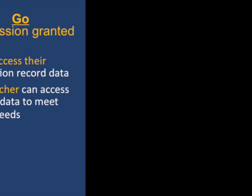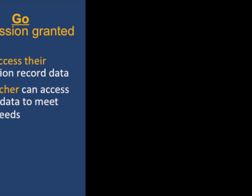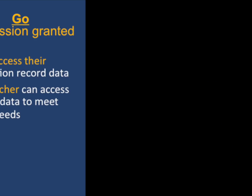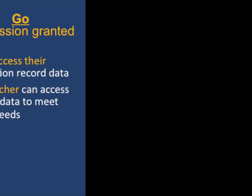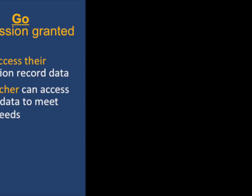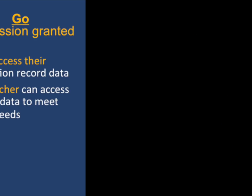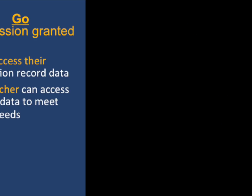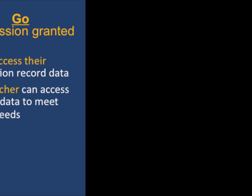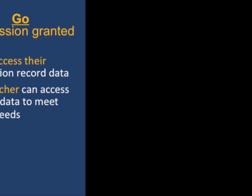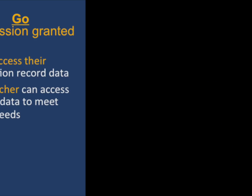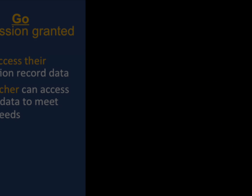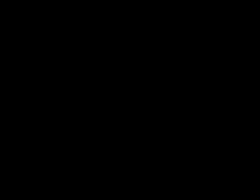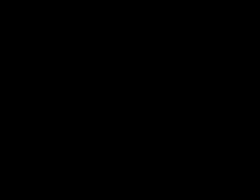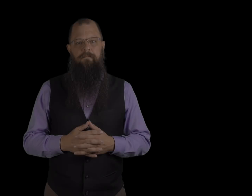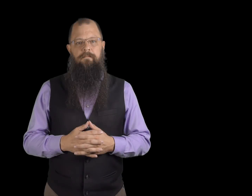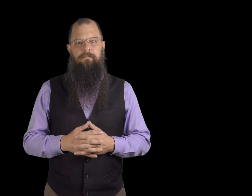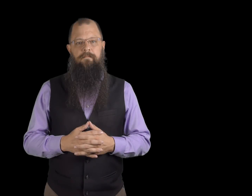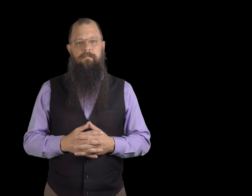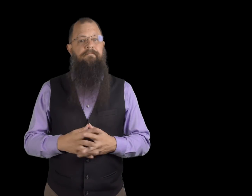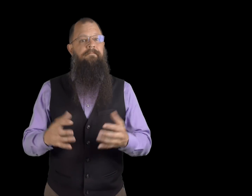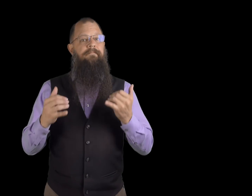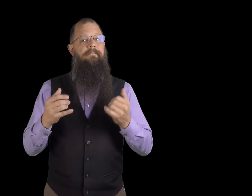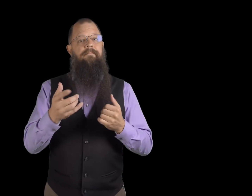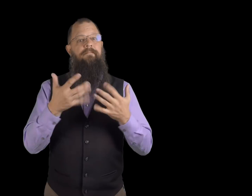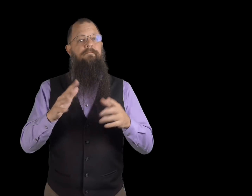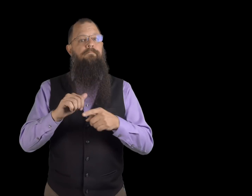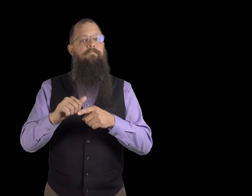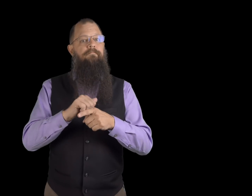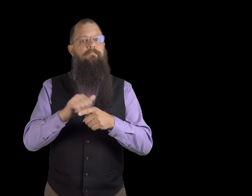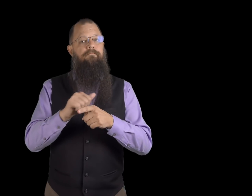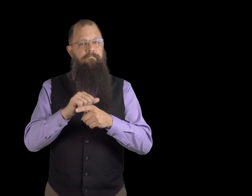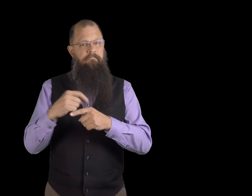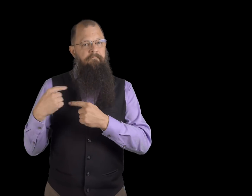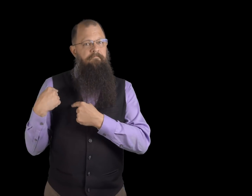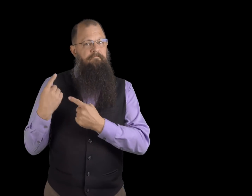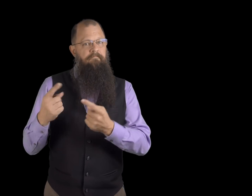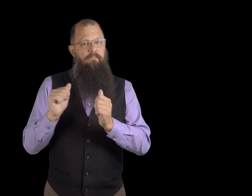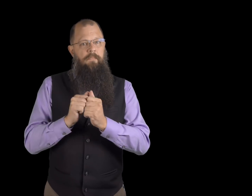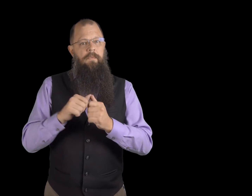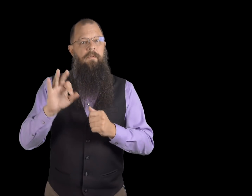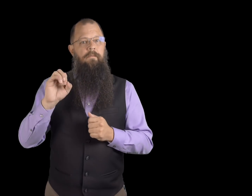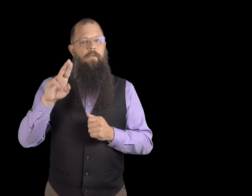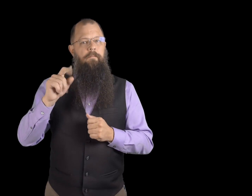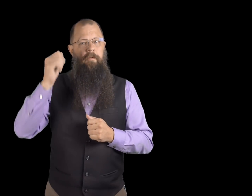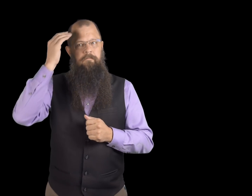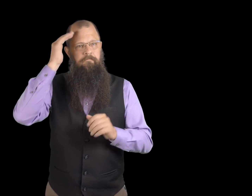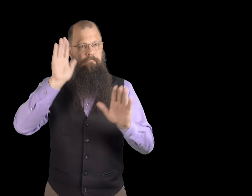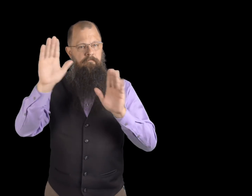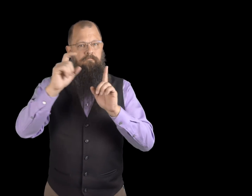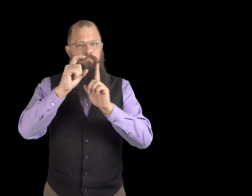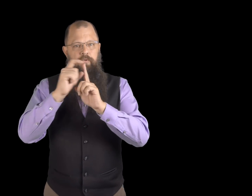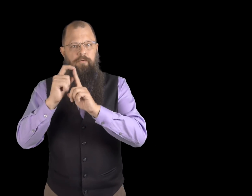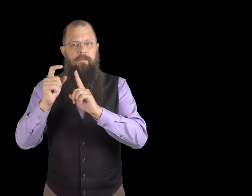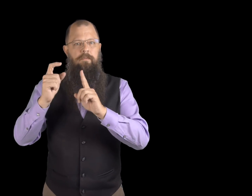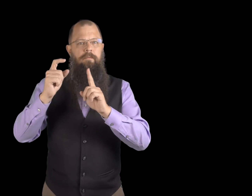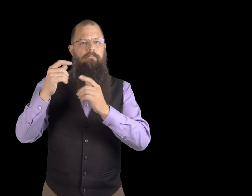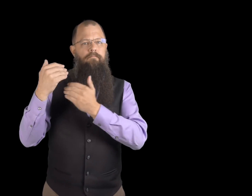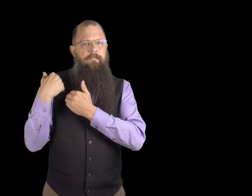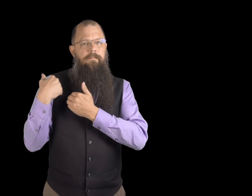are being met. And now you've completed your training with FERPA including